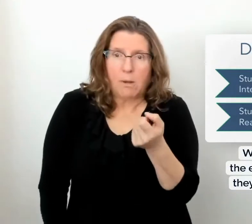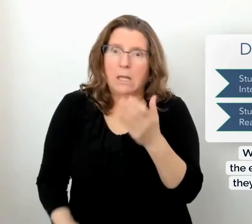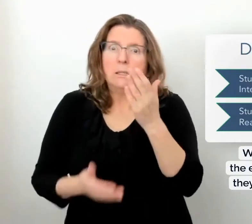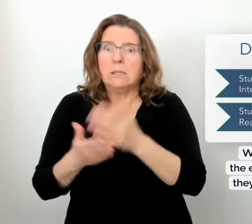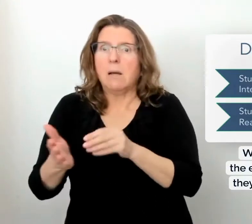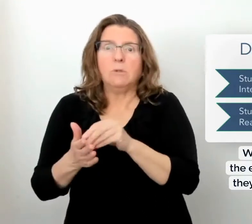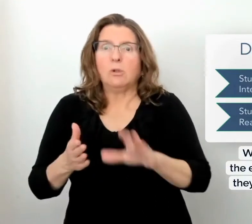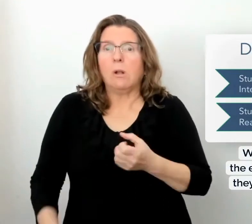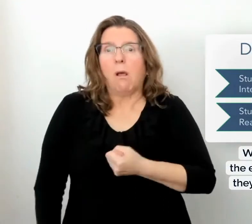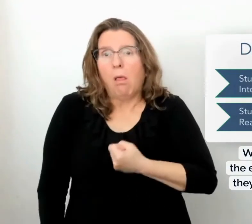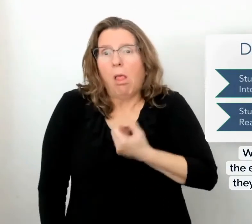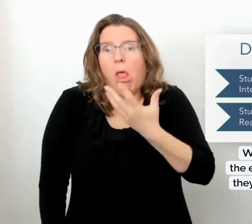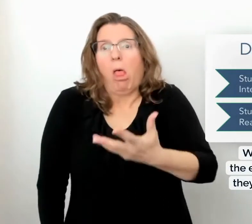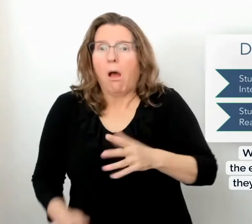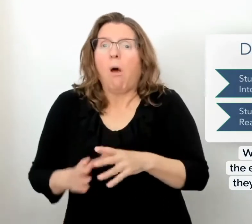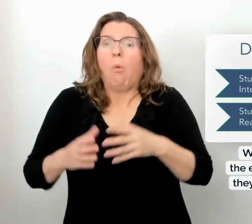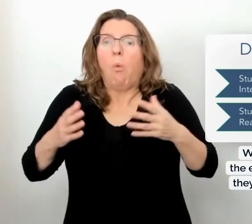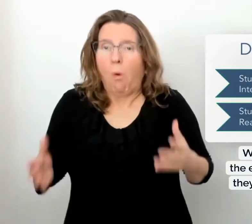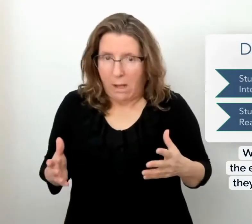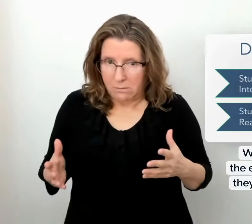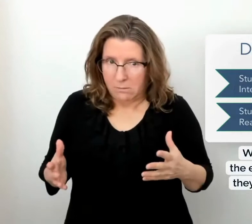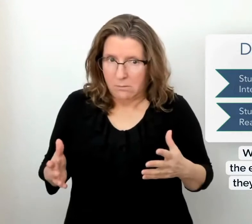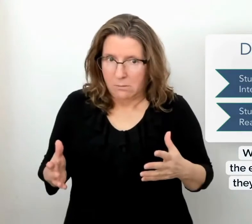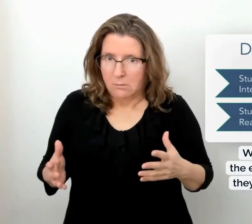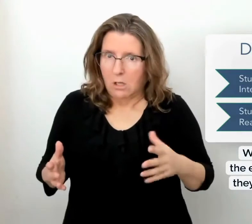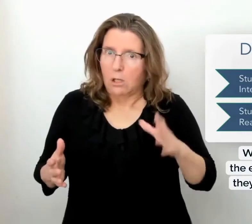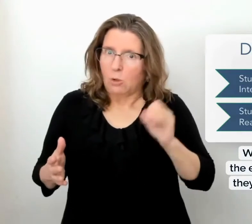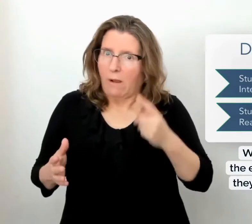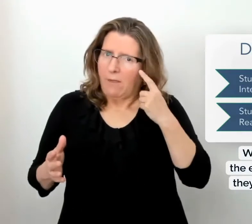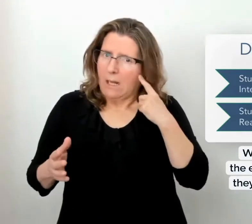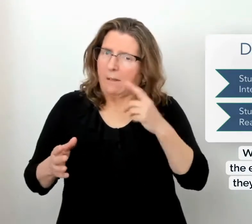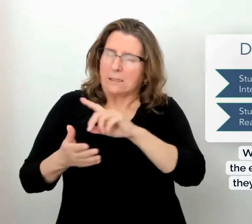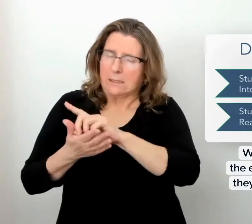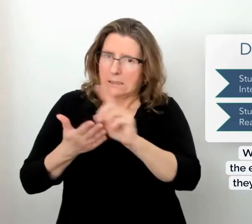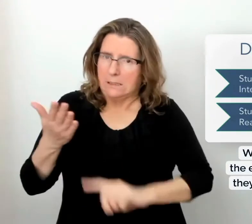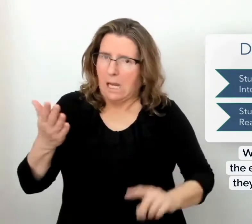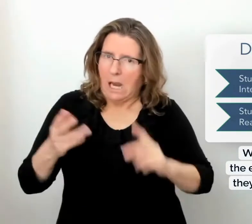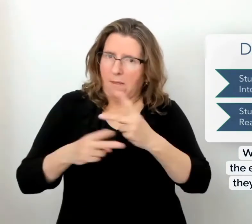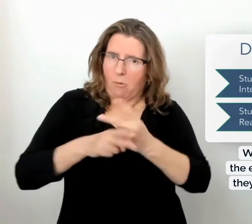Some students may express very little, while others will express much more.